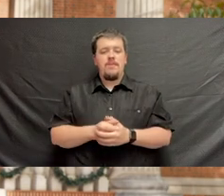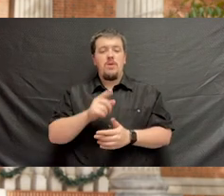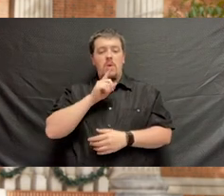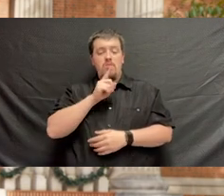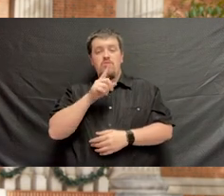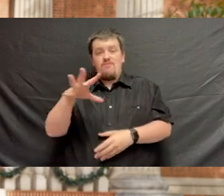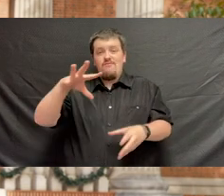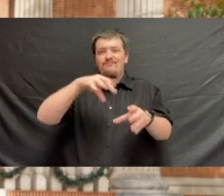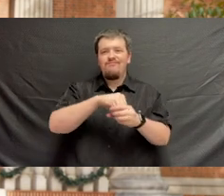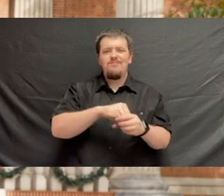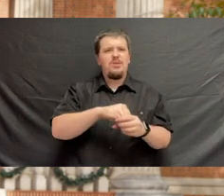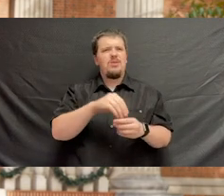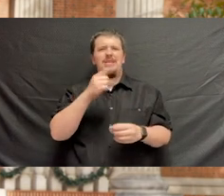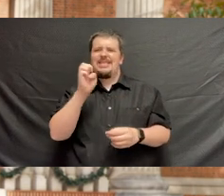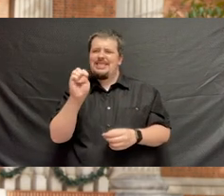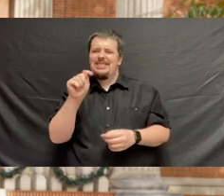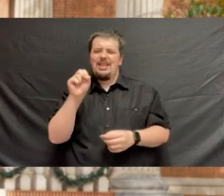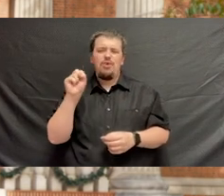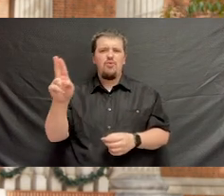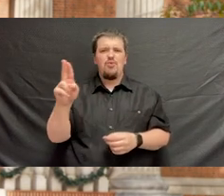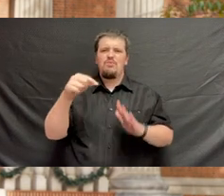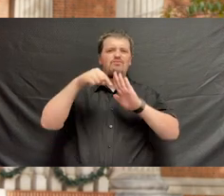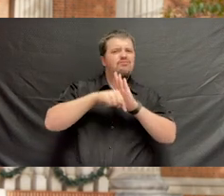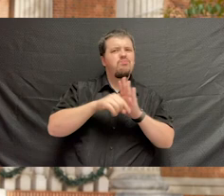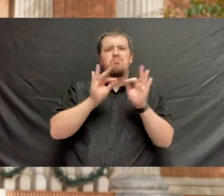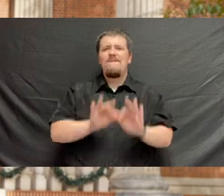You have invested in one of ETSU's core values,